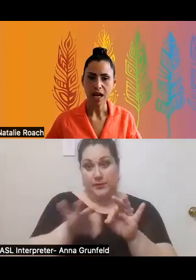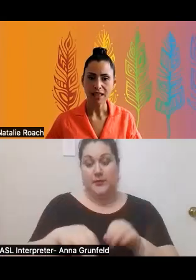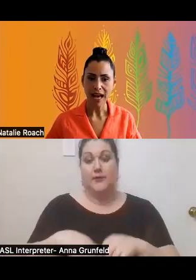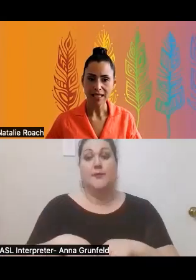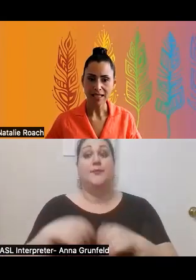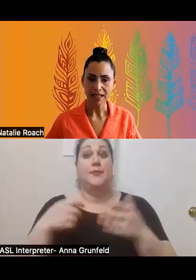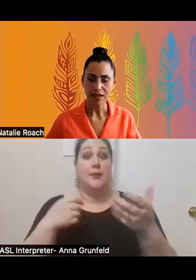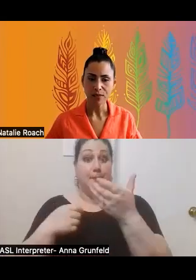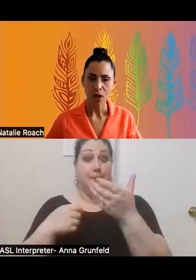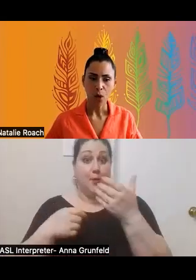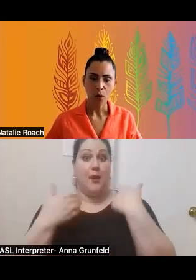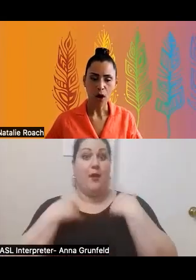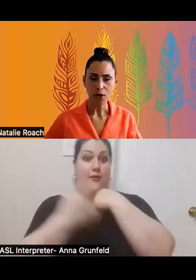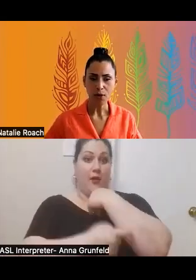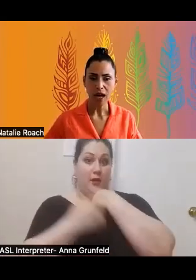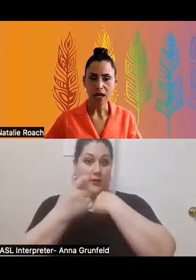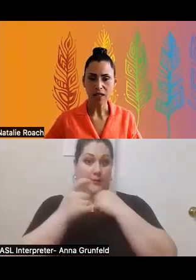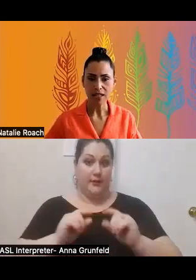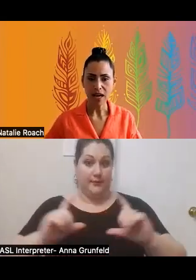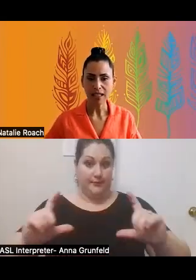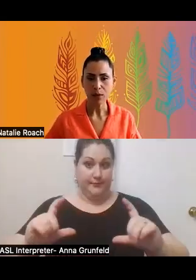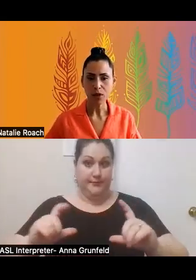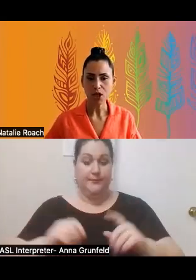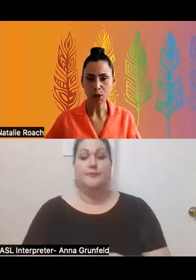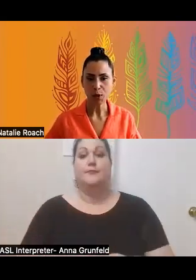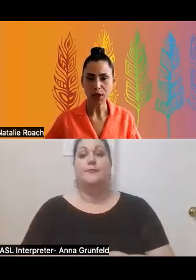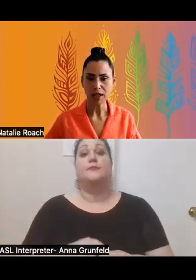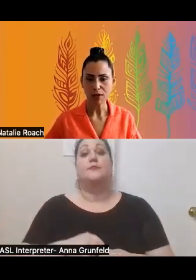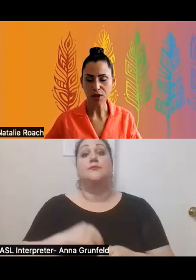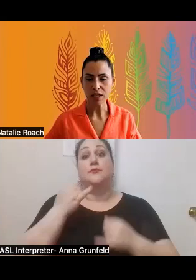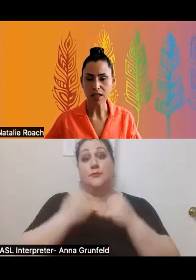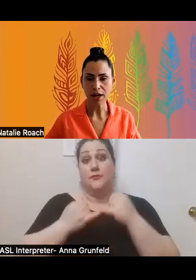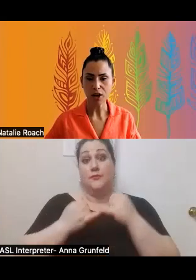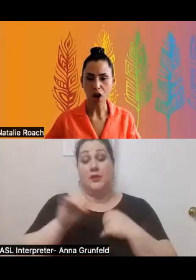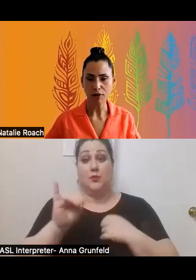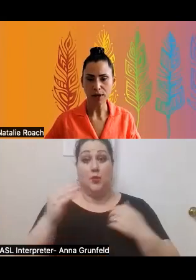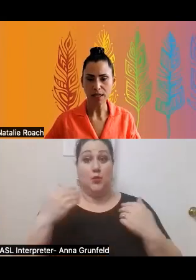Lastly, we also have sign language interpreting for the entire conference,